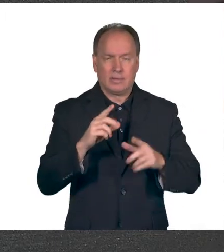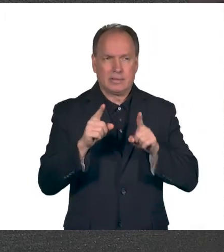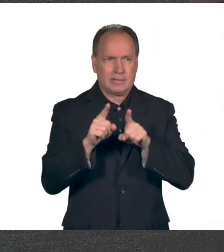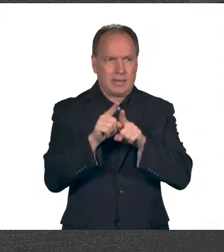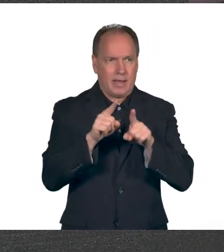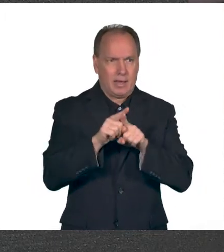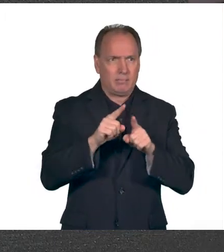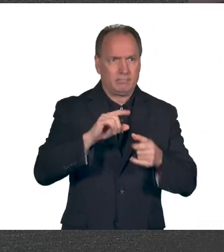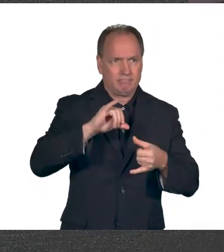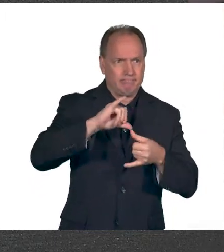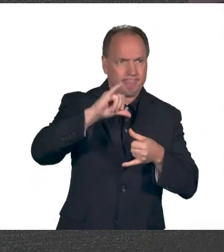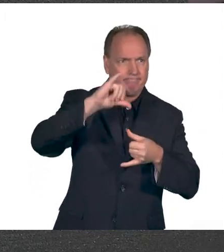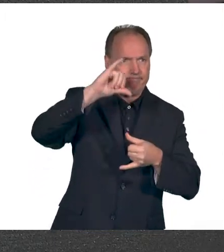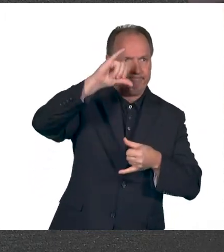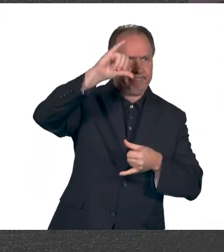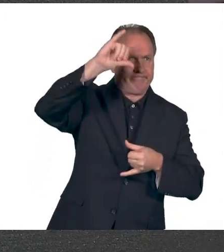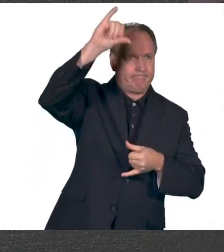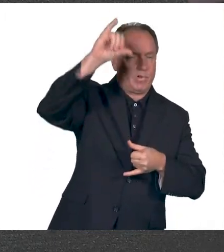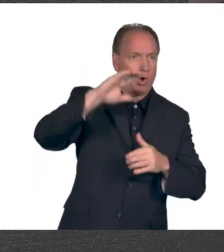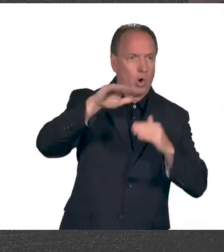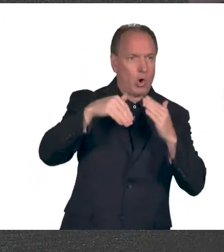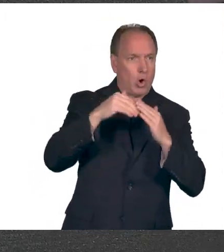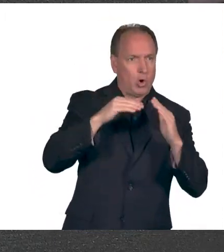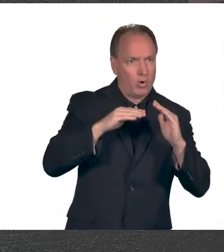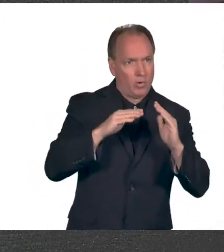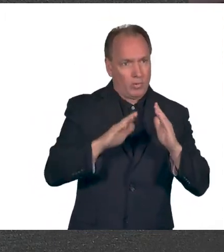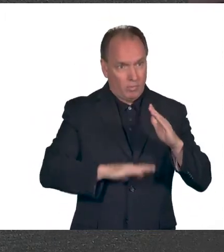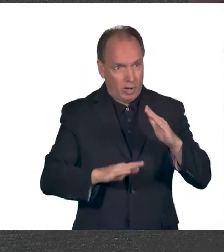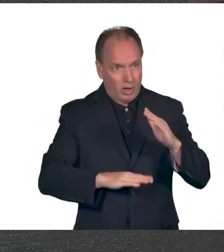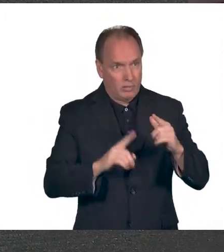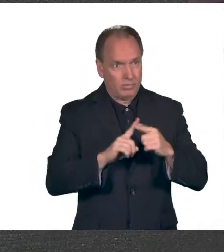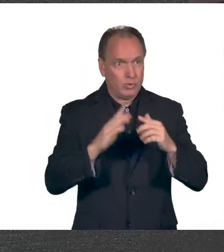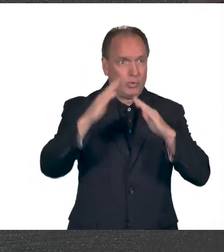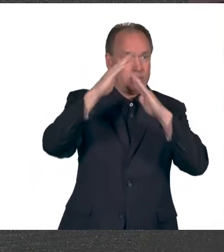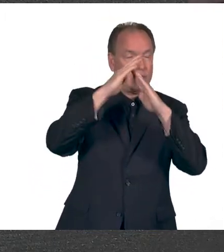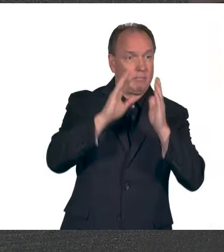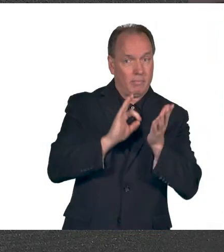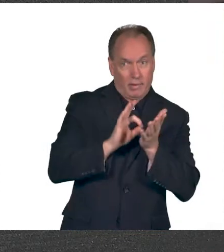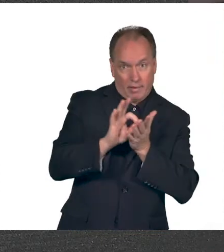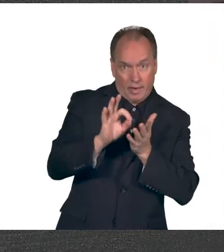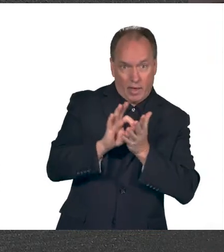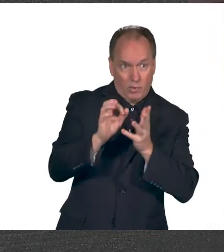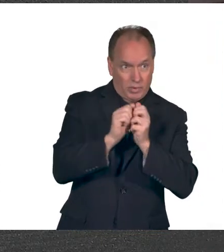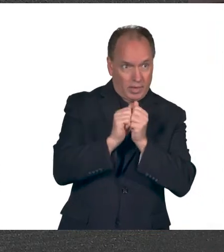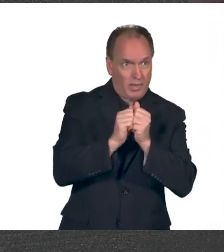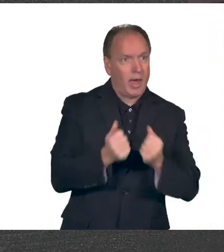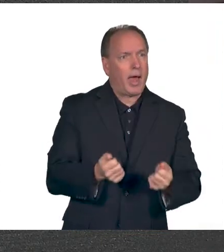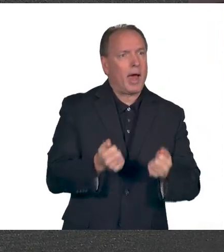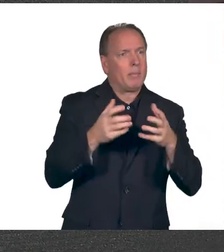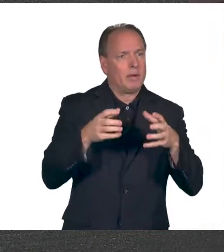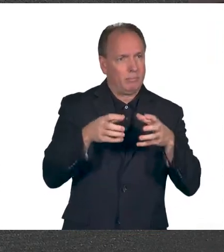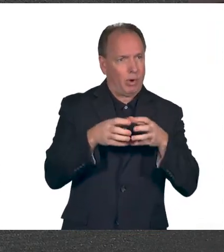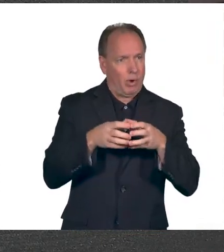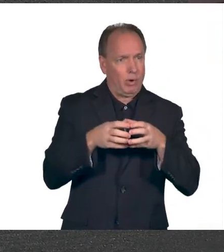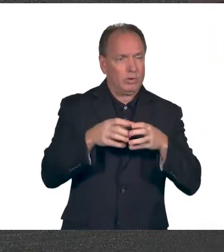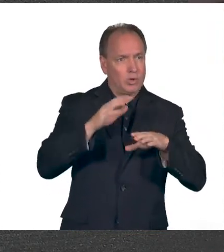and they're the same size the whole way up to the top. Can you count with me to see how many snowballs are on my ruler?